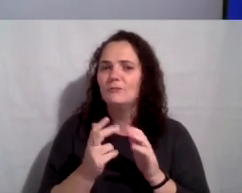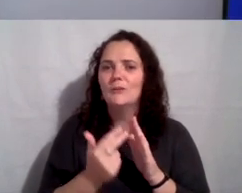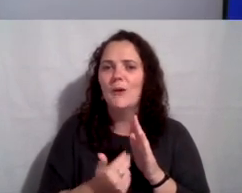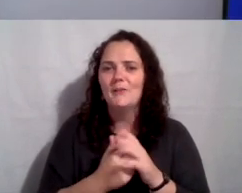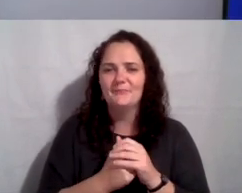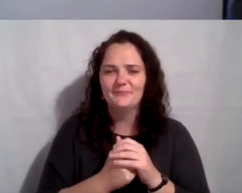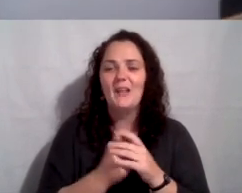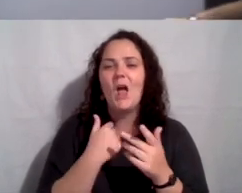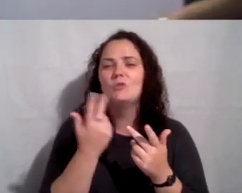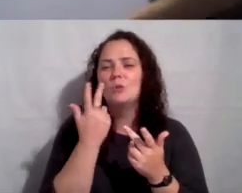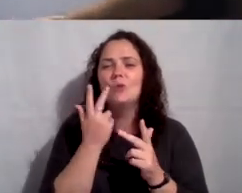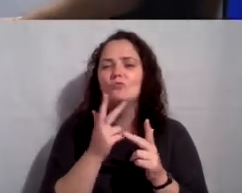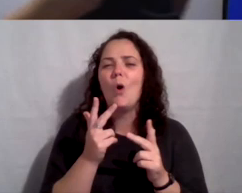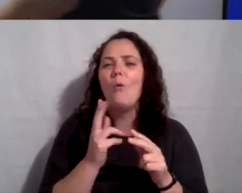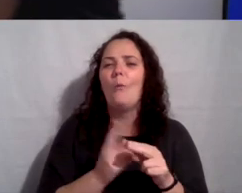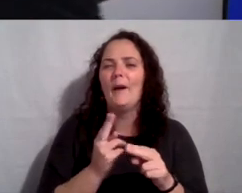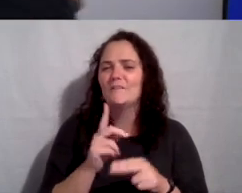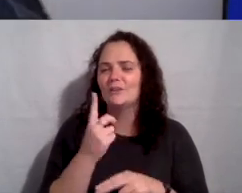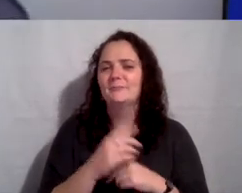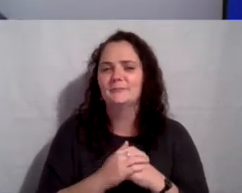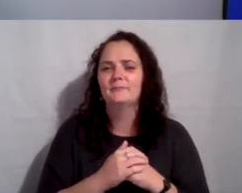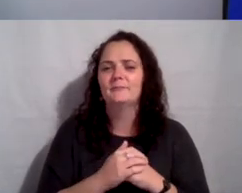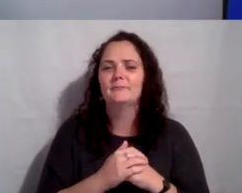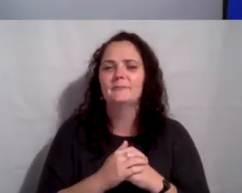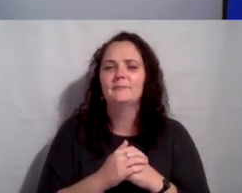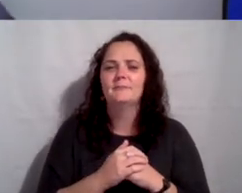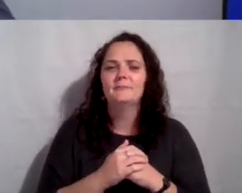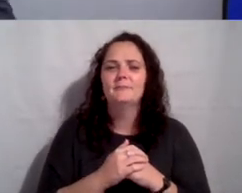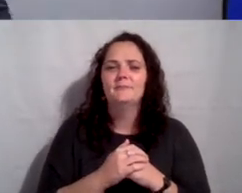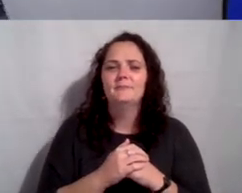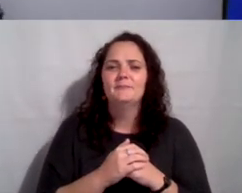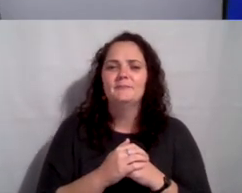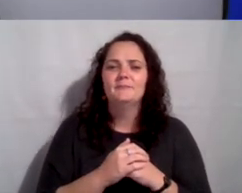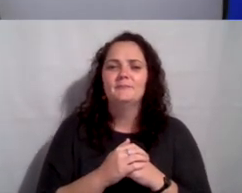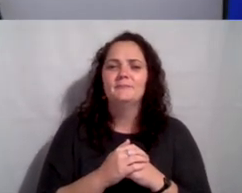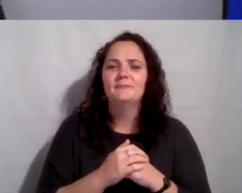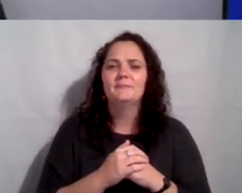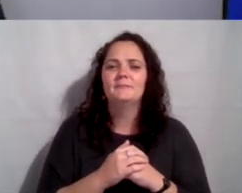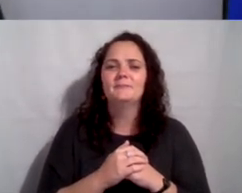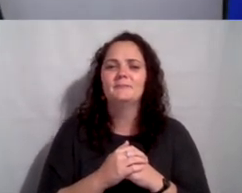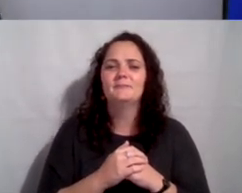quick demo for you and then we'll get into it. Okay y'all let's go with that, careful that's heavy